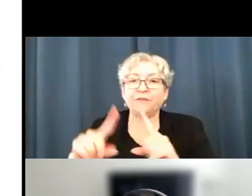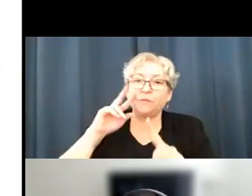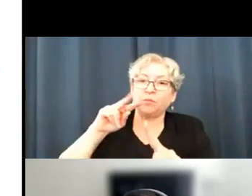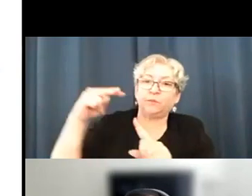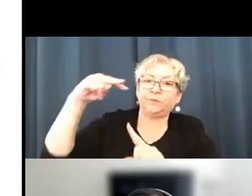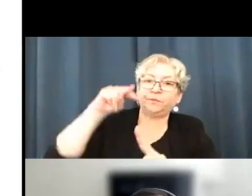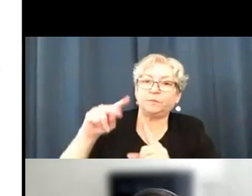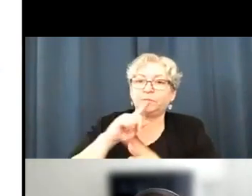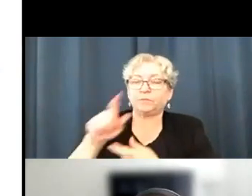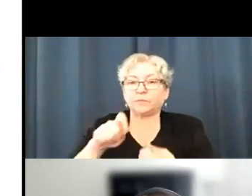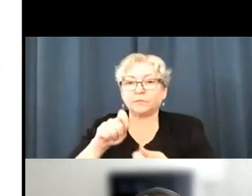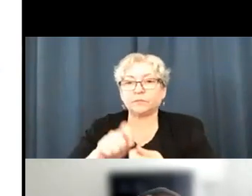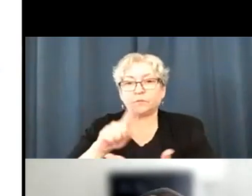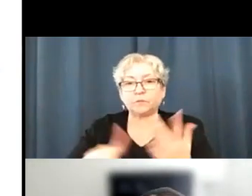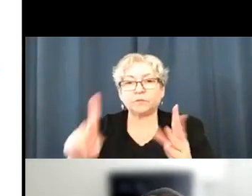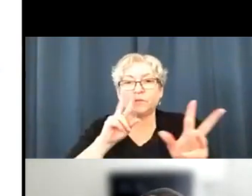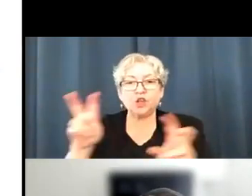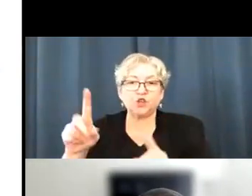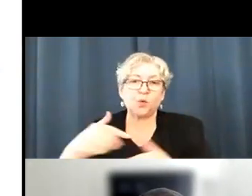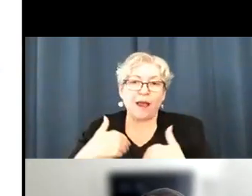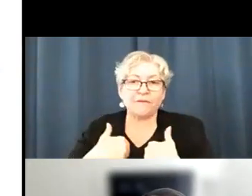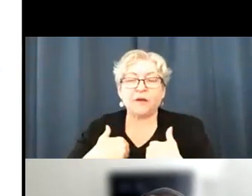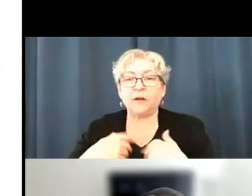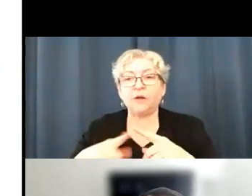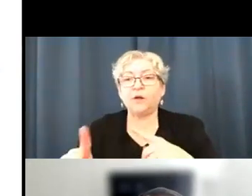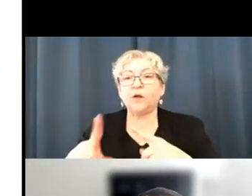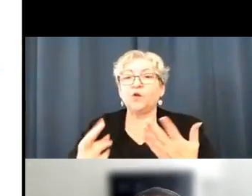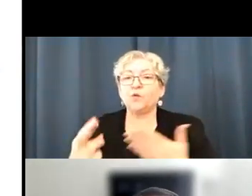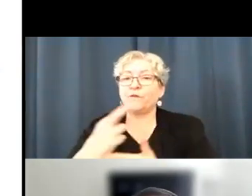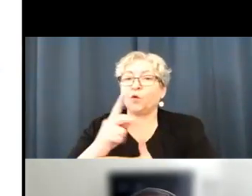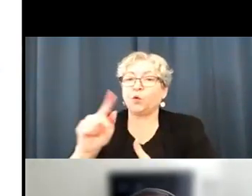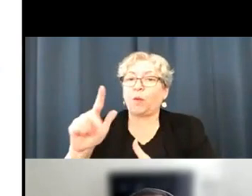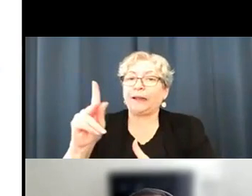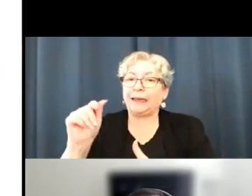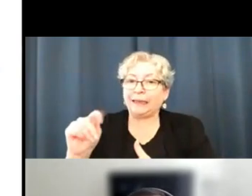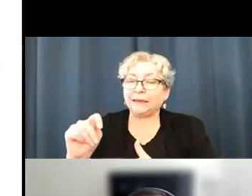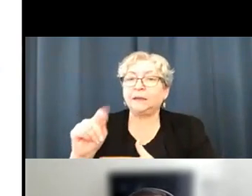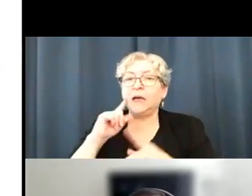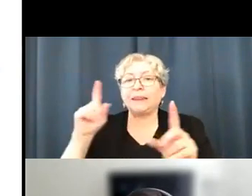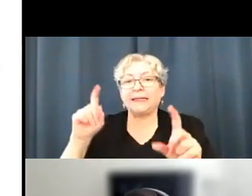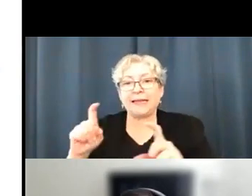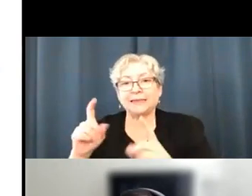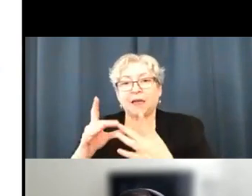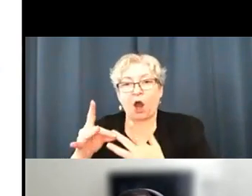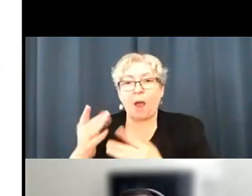on the issues that you're facing. But if you review the toolkit, review the testing guide before you come,